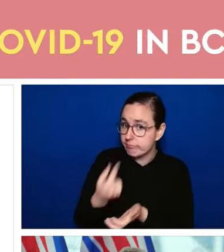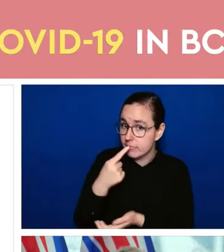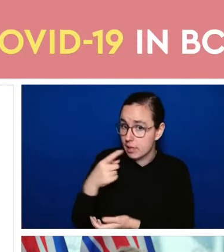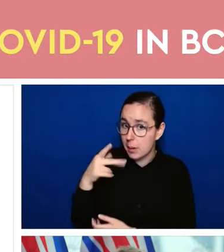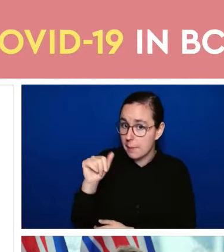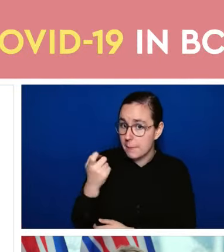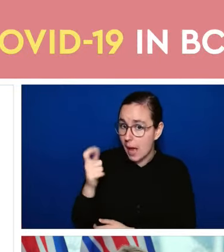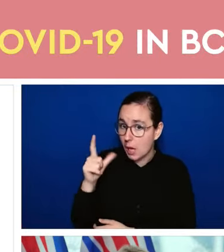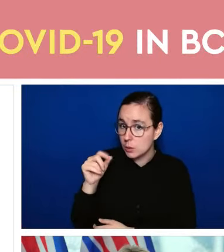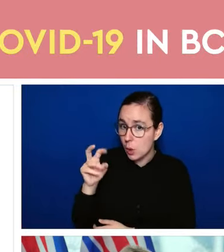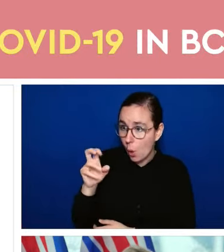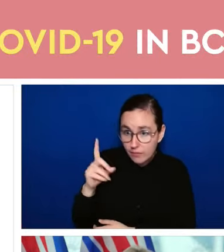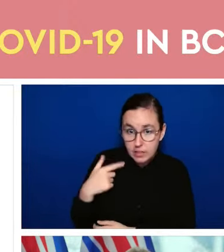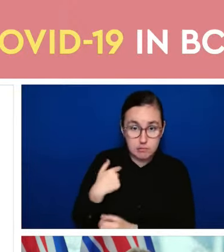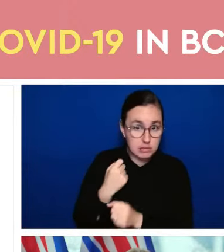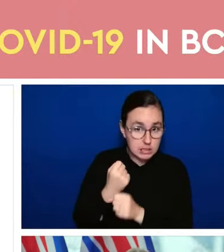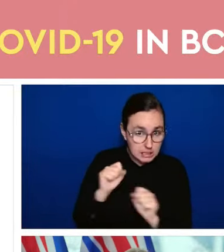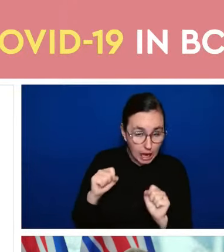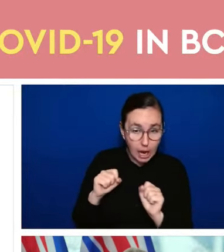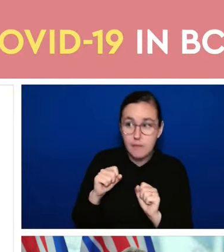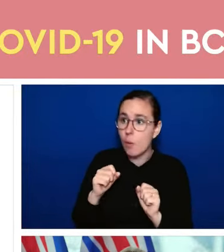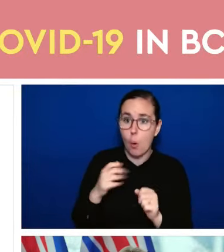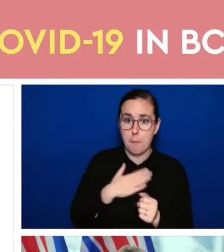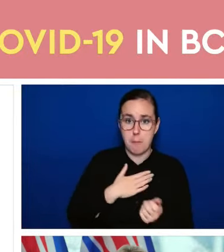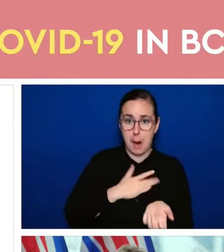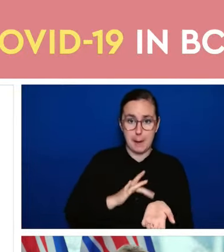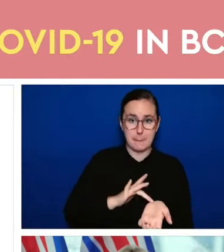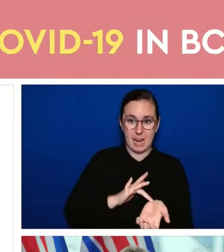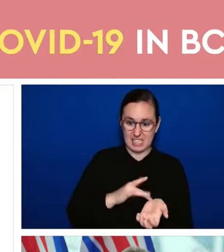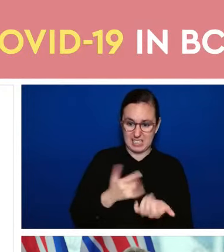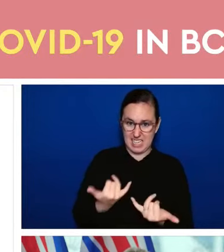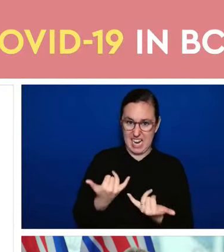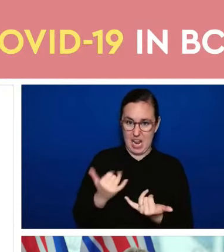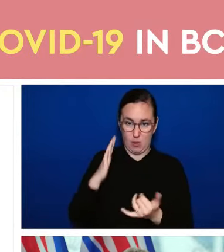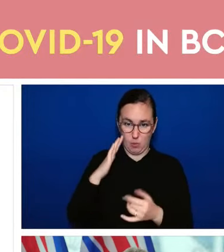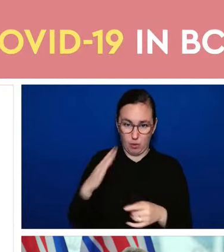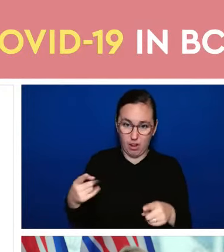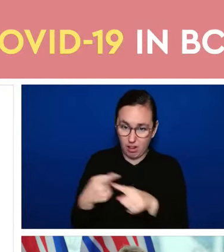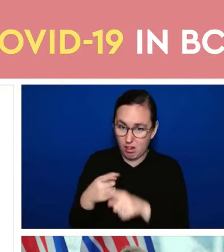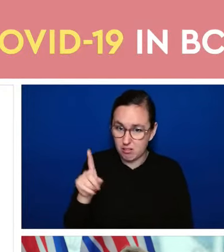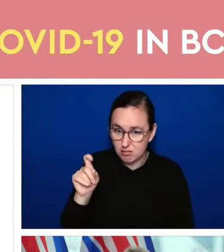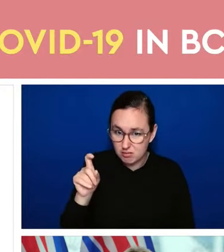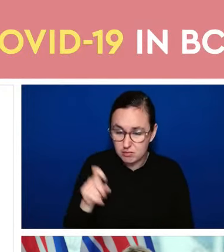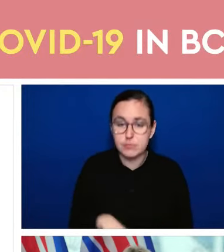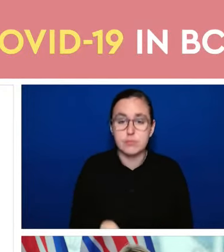distributed about fourteen thousand doses of treatment